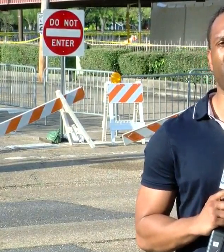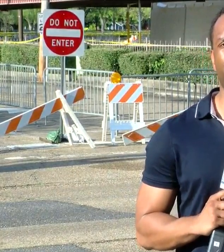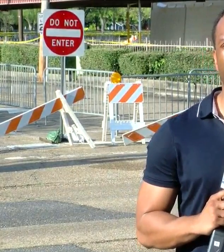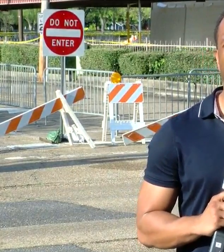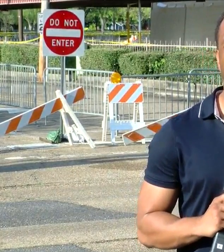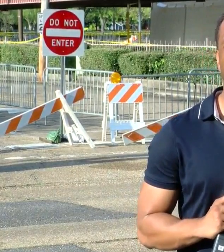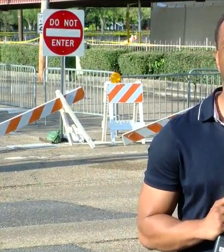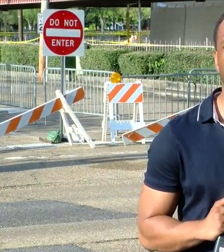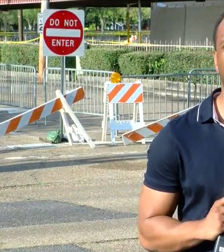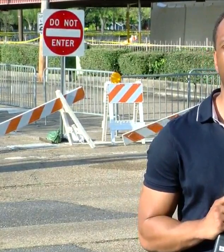from spreading.